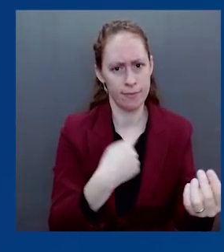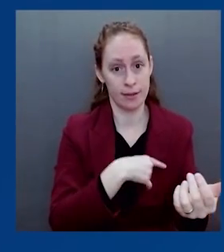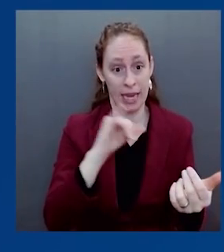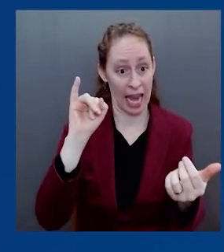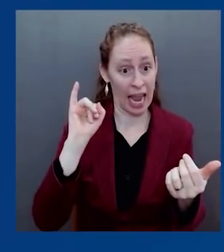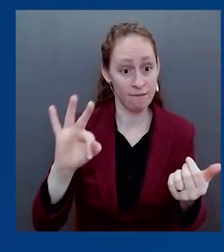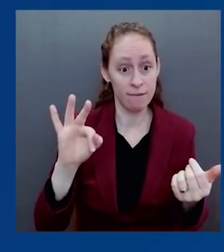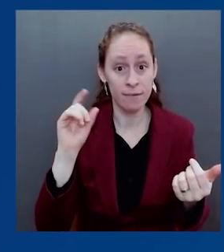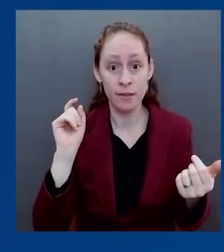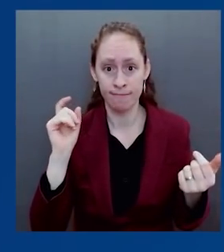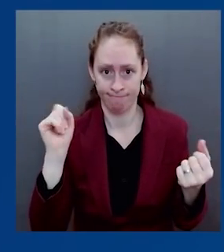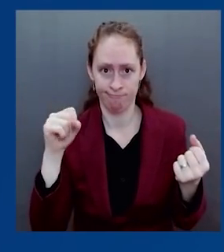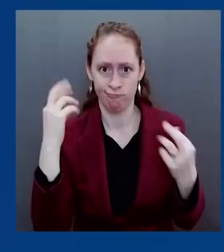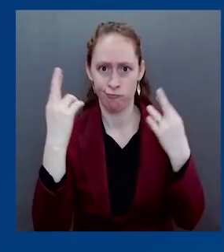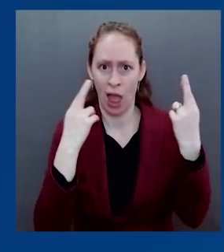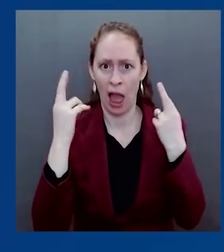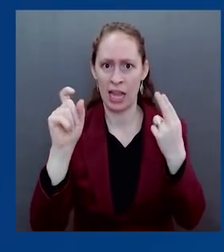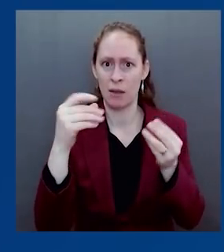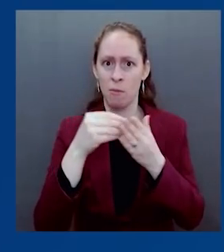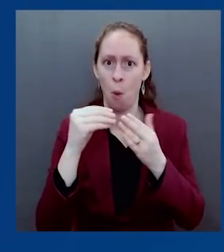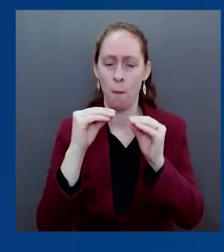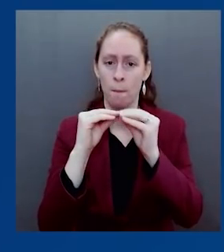more funding, at some point, we will request that money.